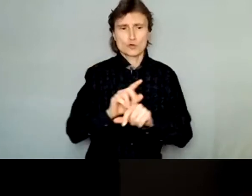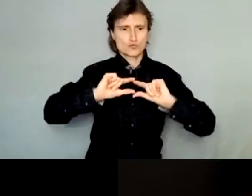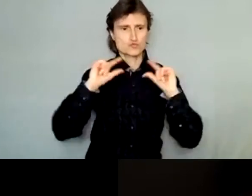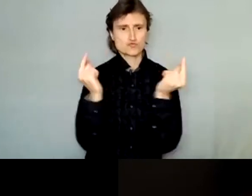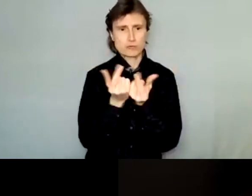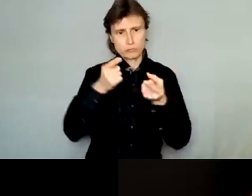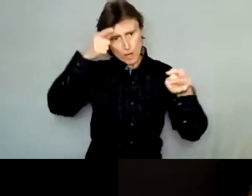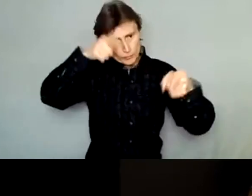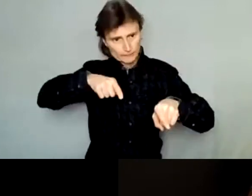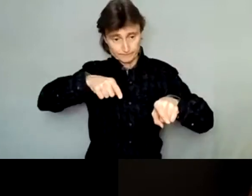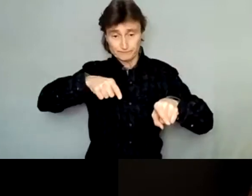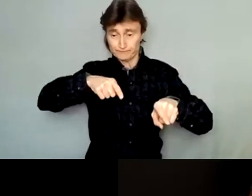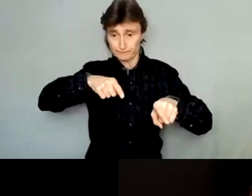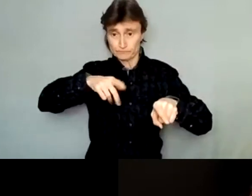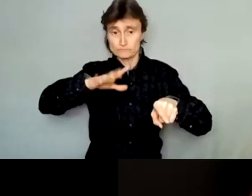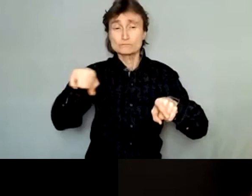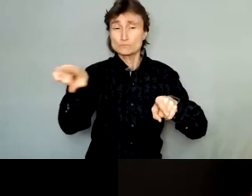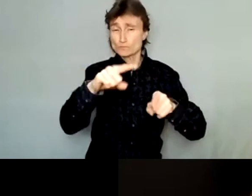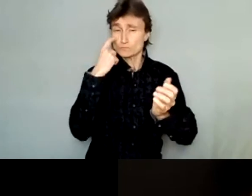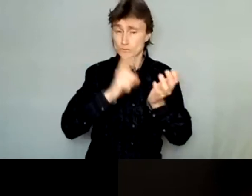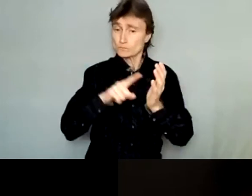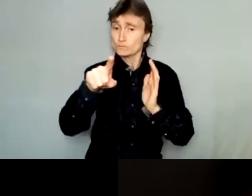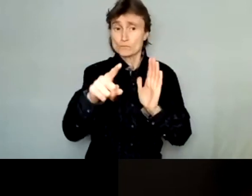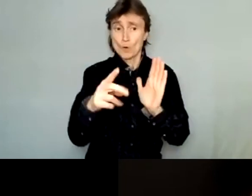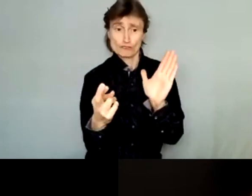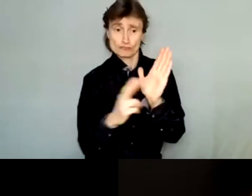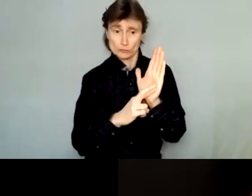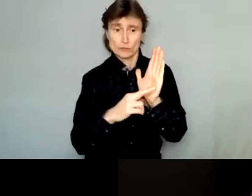When you registered there was a link included on the announcement page for this event.